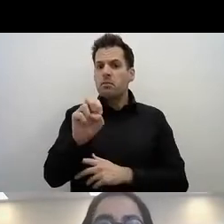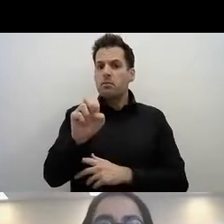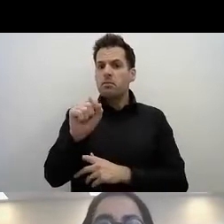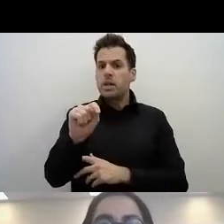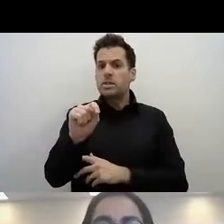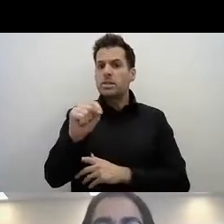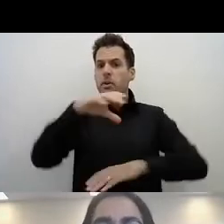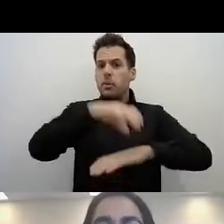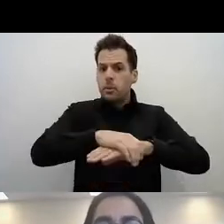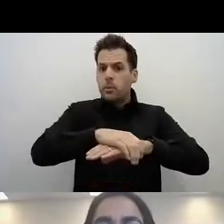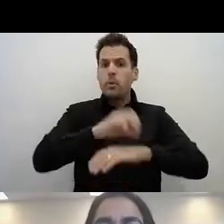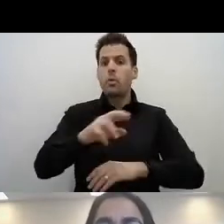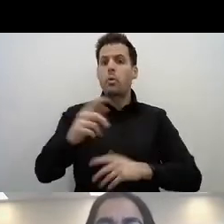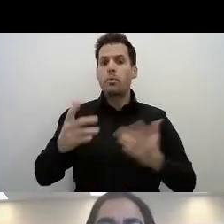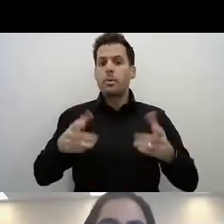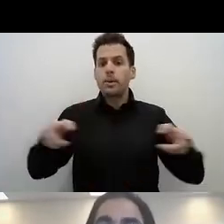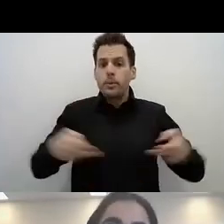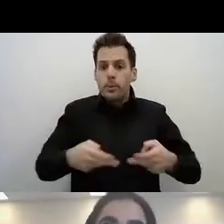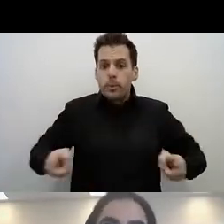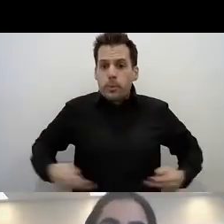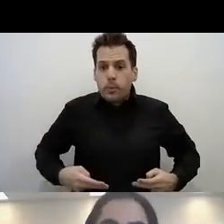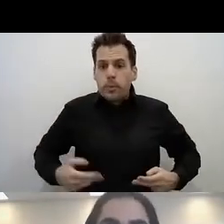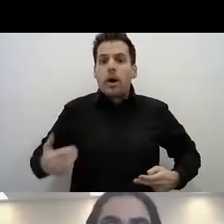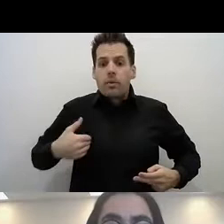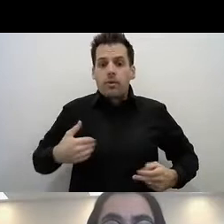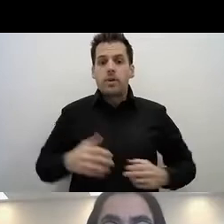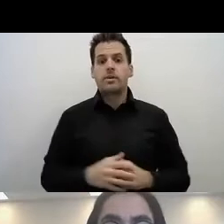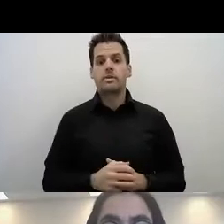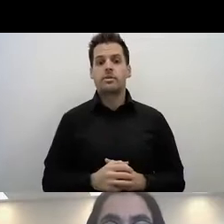and often times service animals or i should say you know at all times where they're when they're